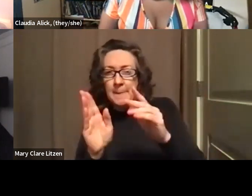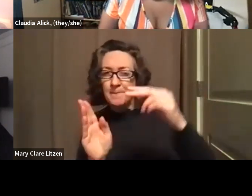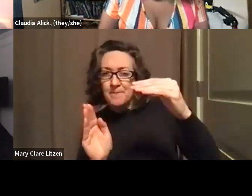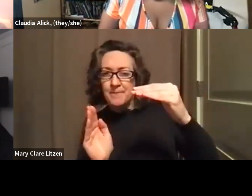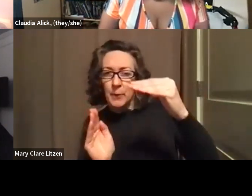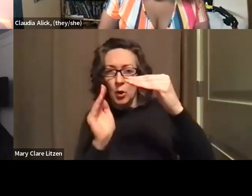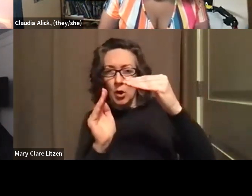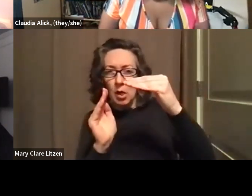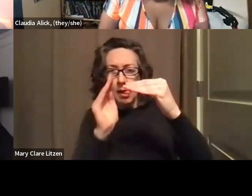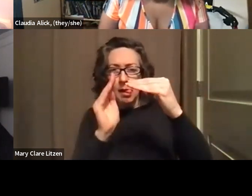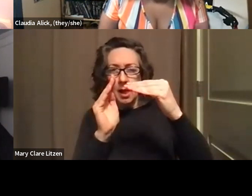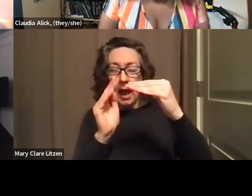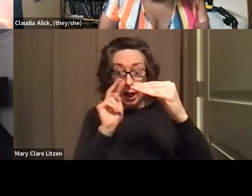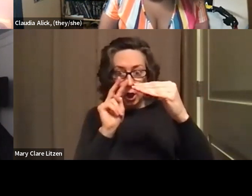they keep on moving on me.